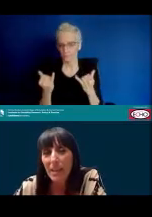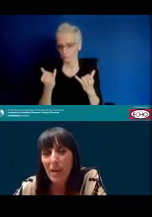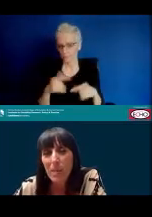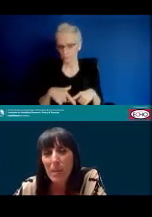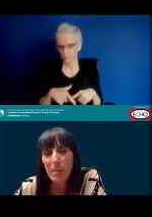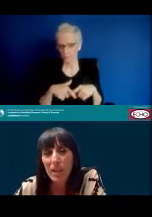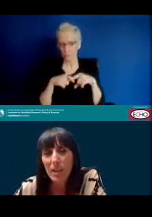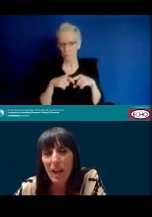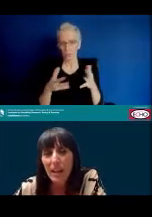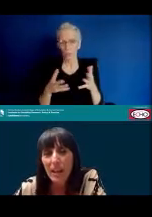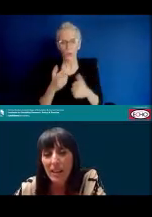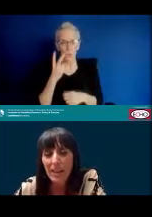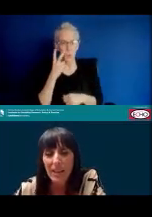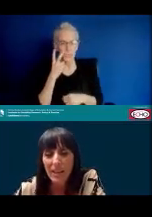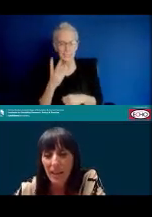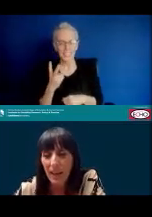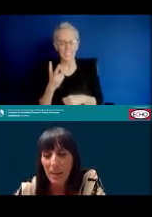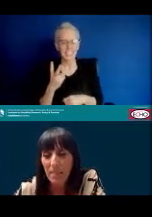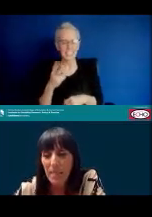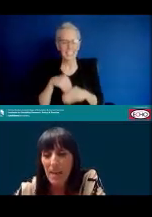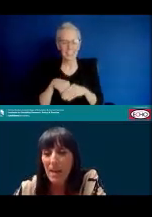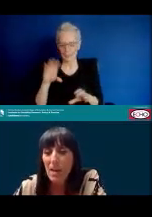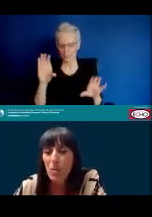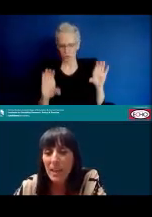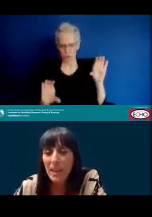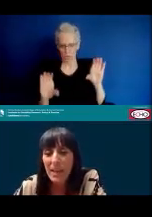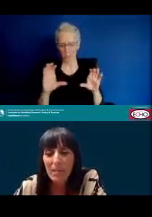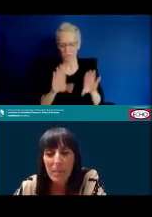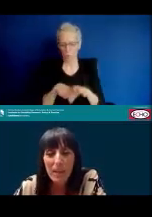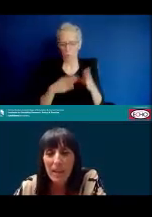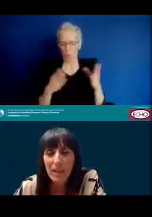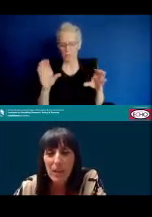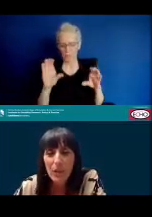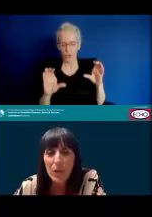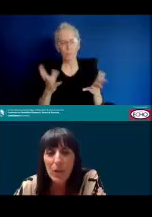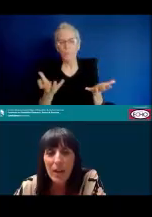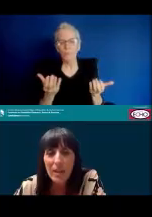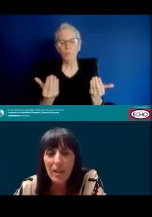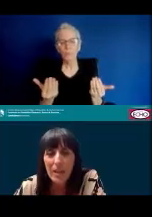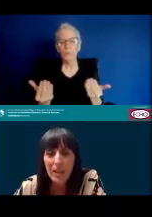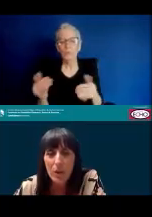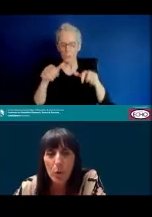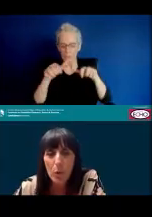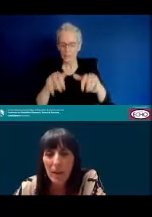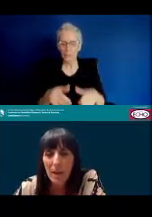going to open my chat here. What kind of play do you guys enjoy